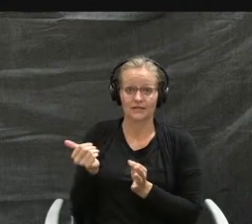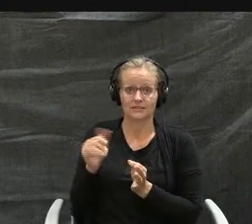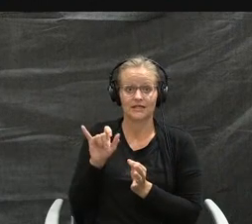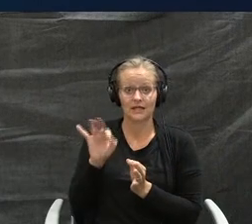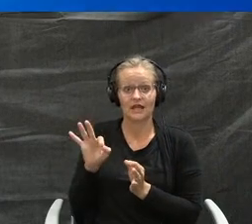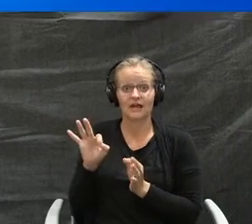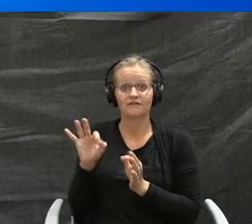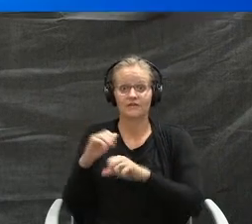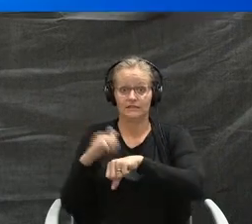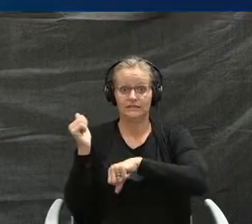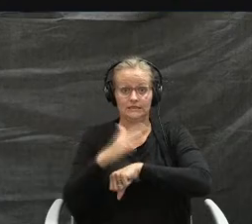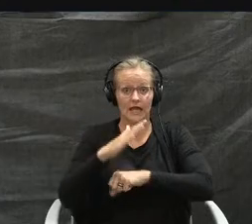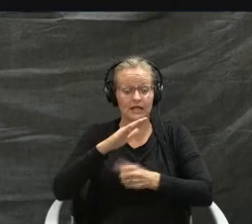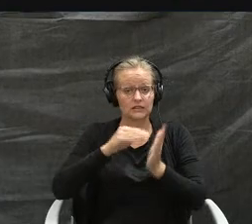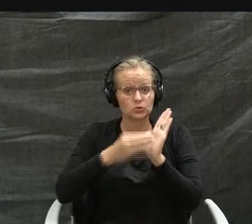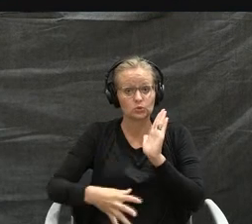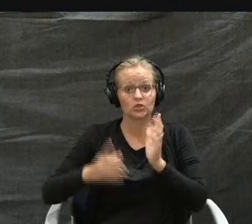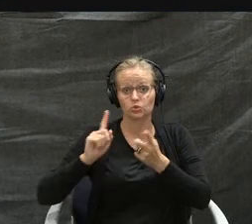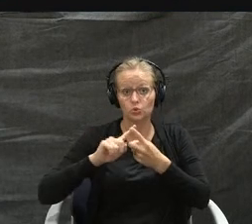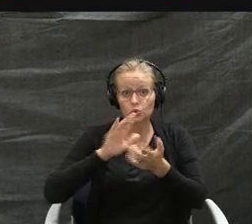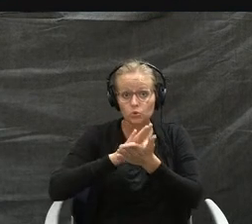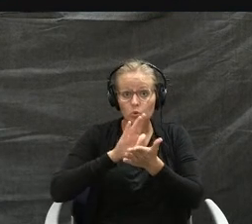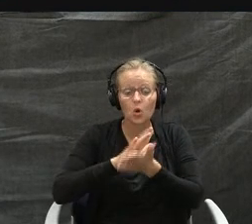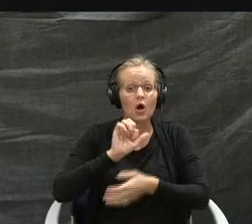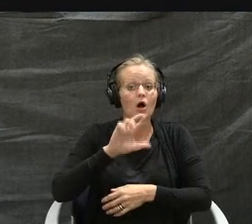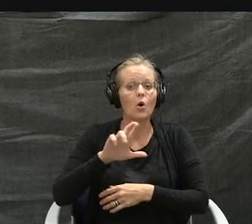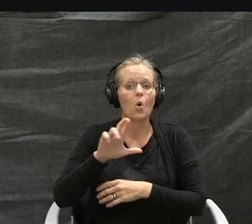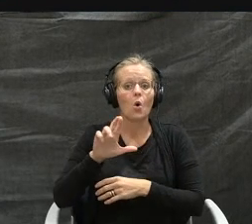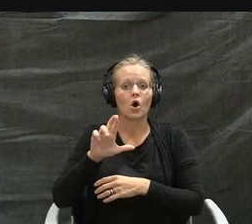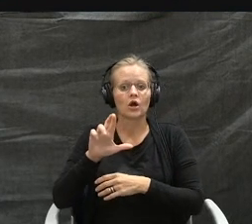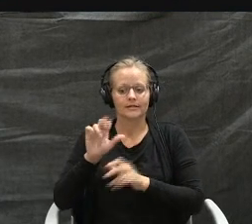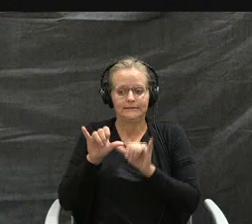pursue E learning, we want to have an accurate picture for